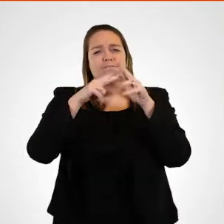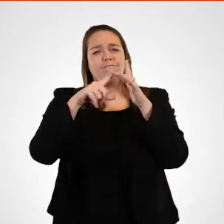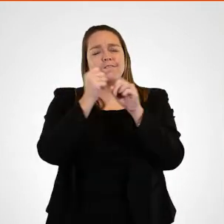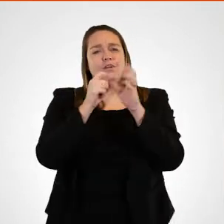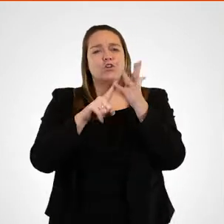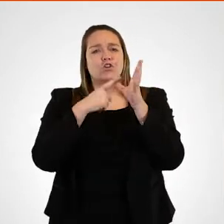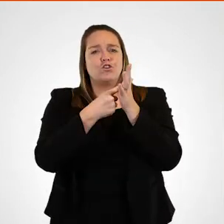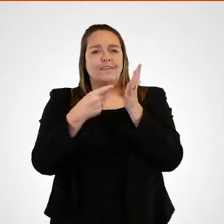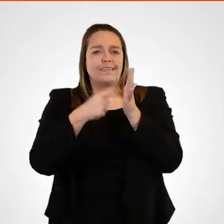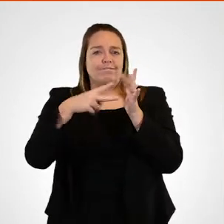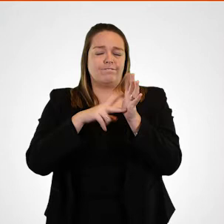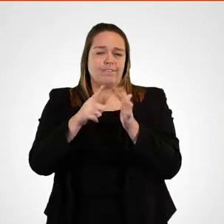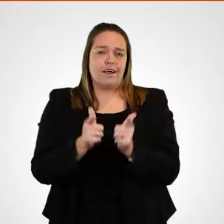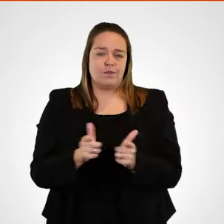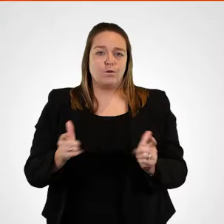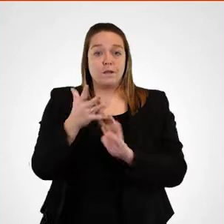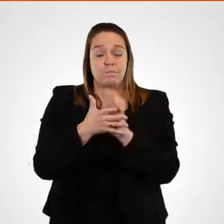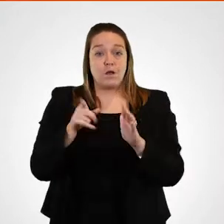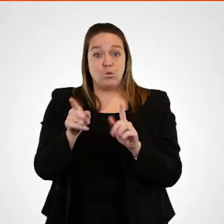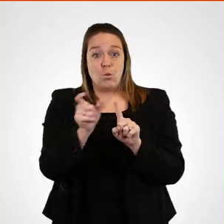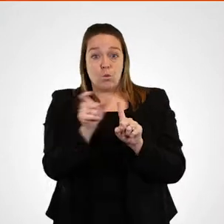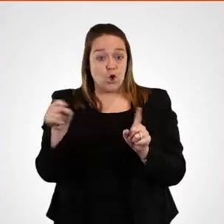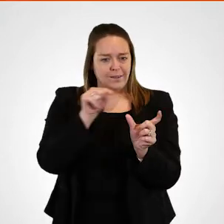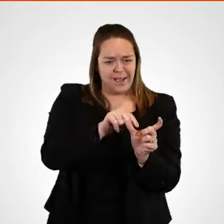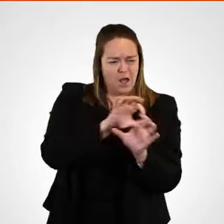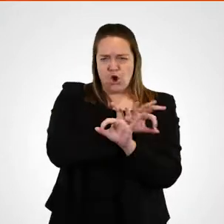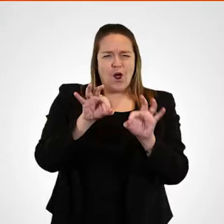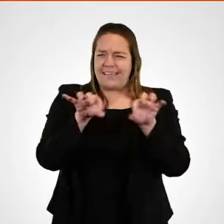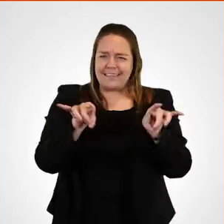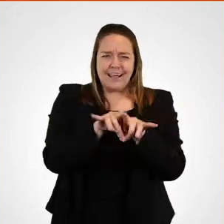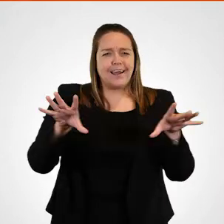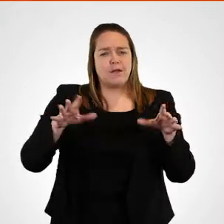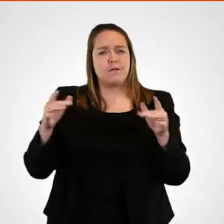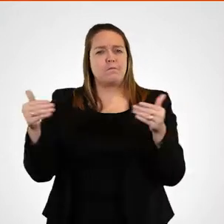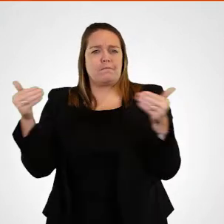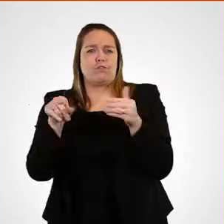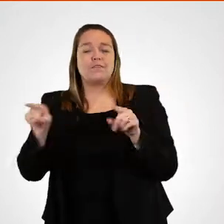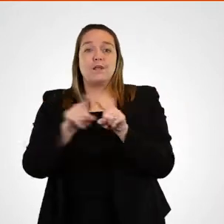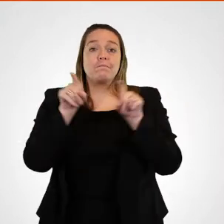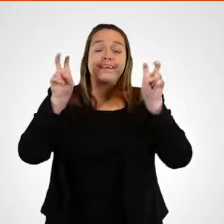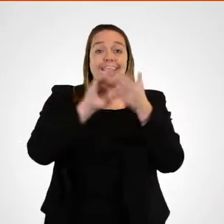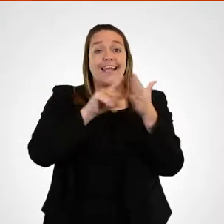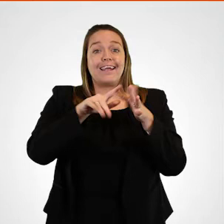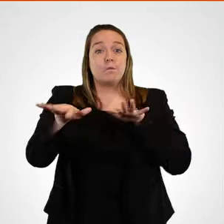where the words that are there are not exactly what they mean. "He's as busy as a bee,"